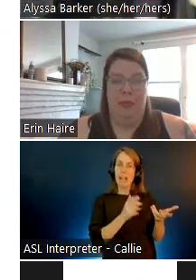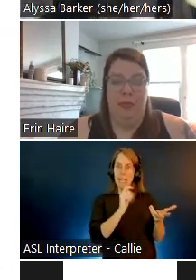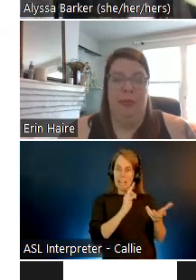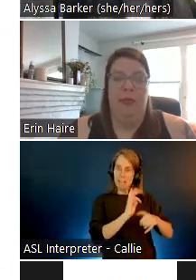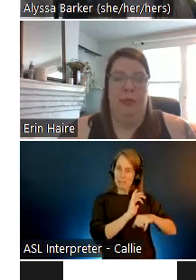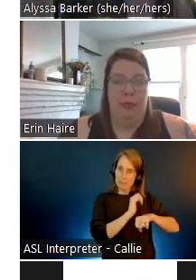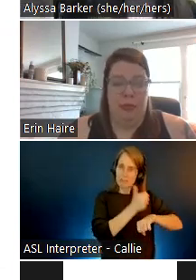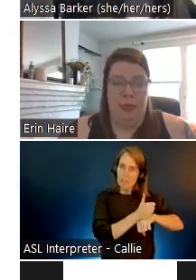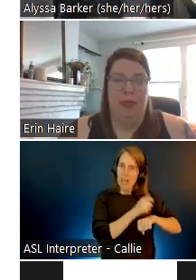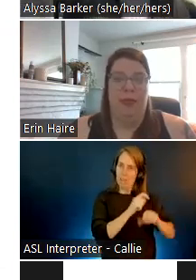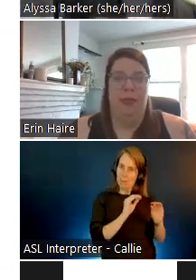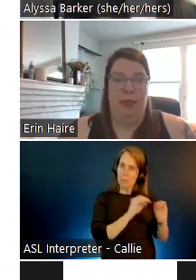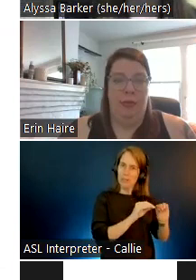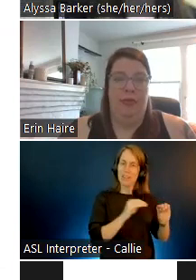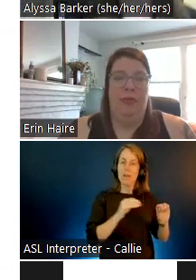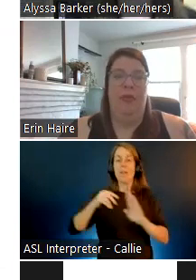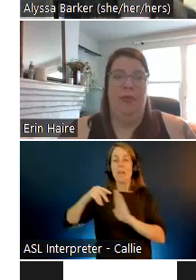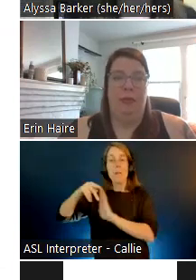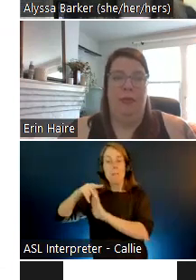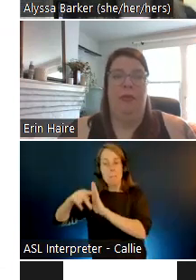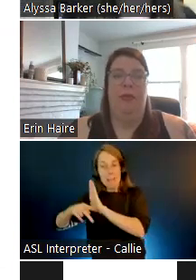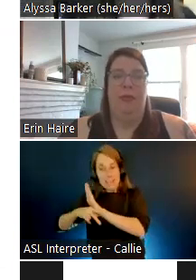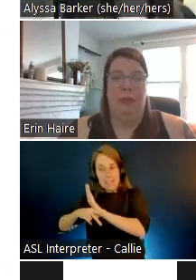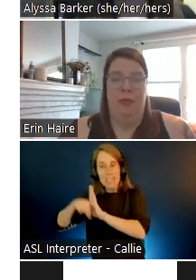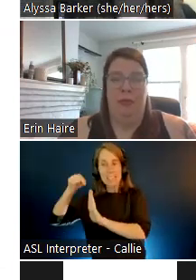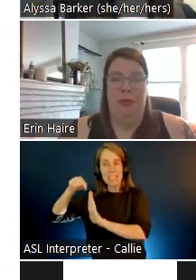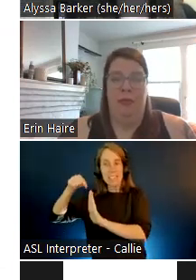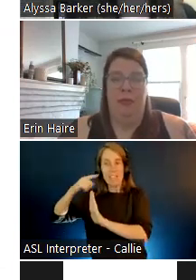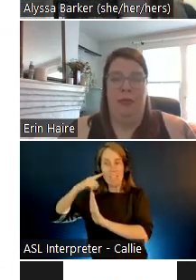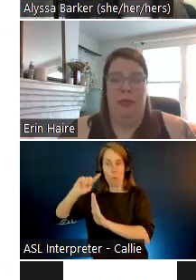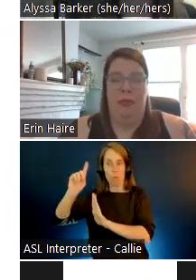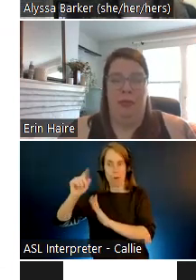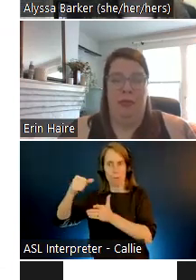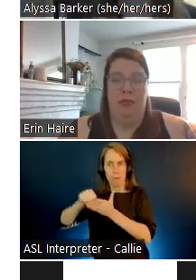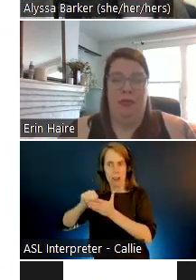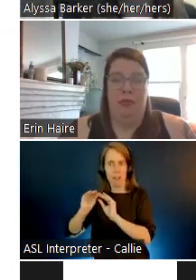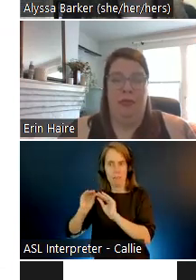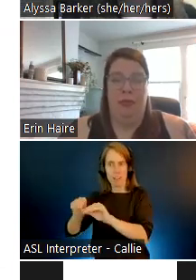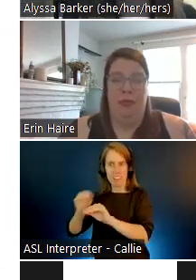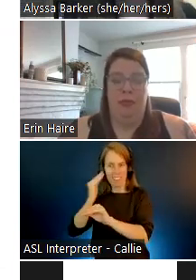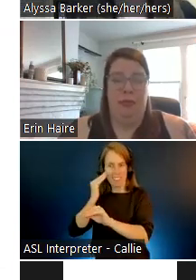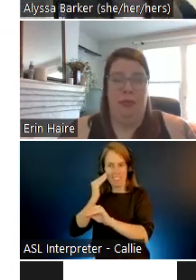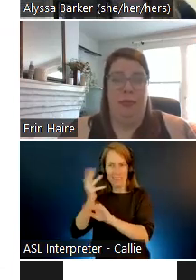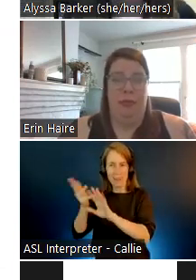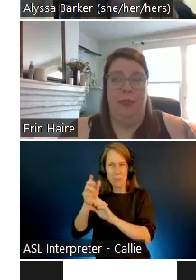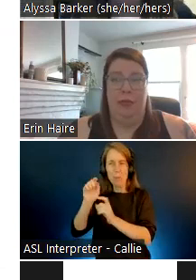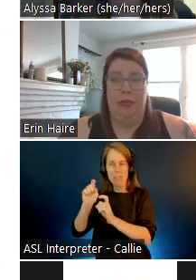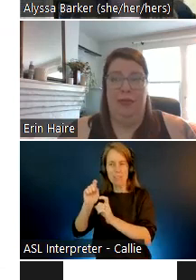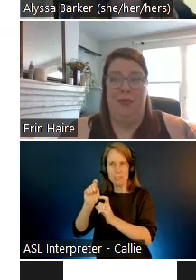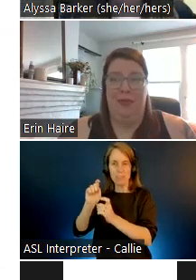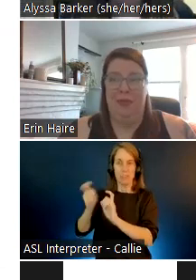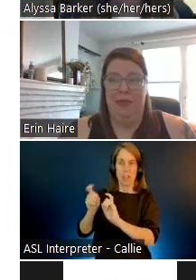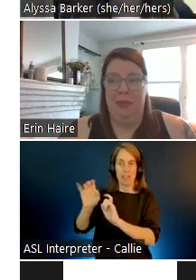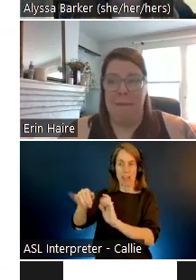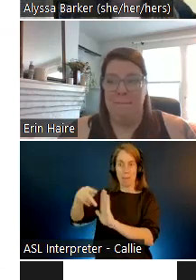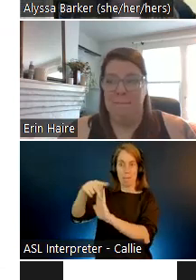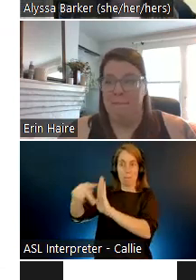are in place and what the property looks like and stuff so um this this could be both yeah